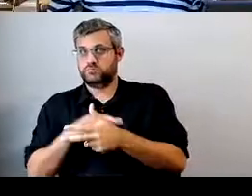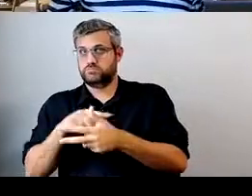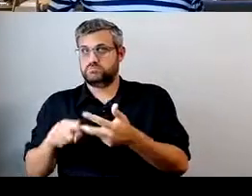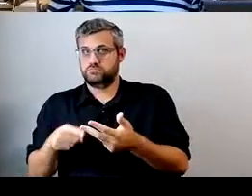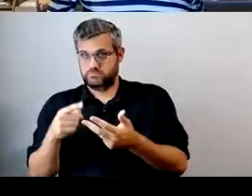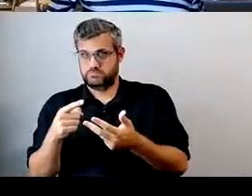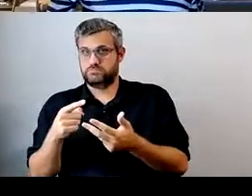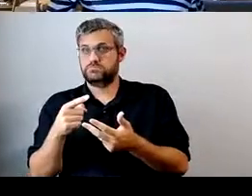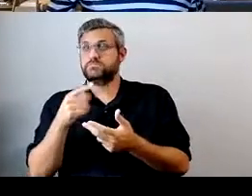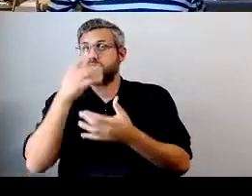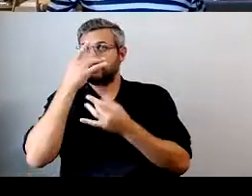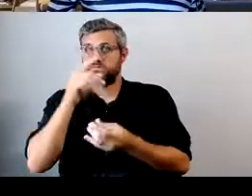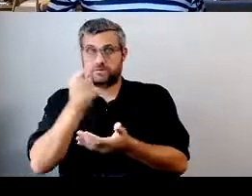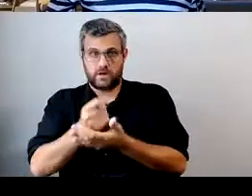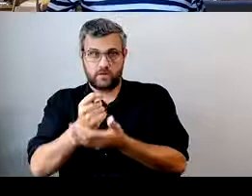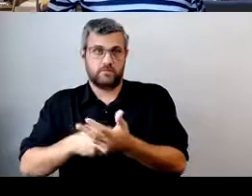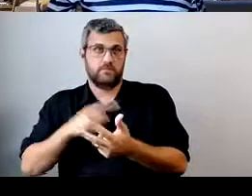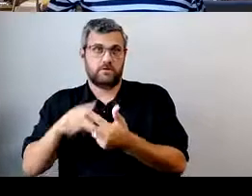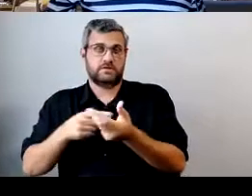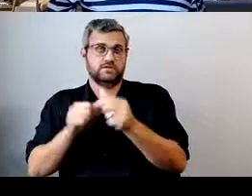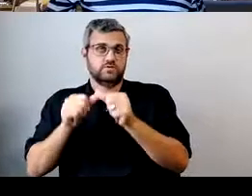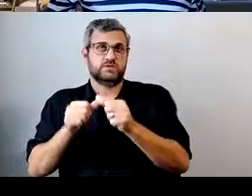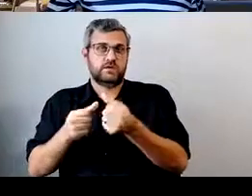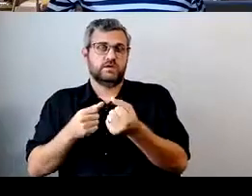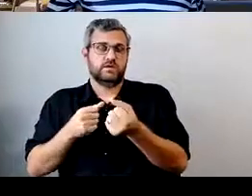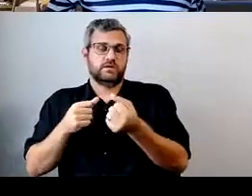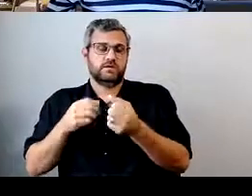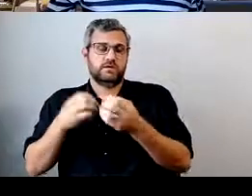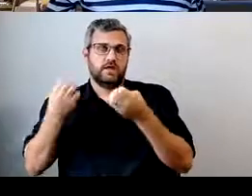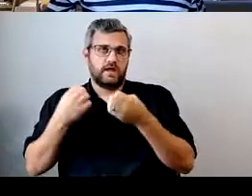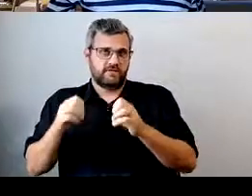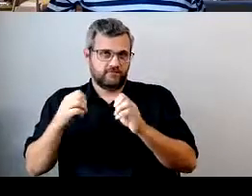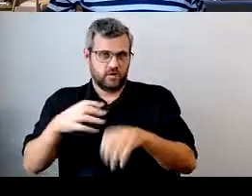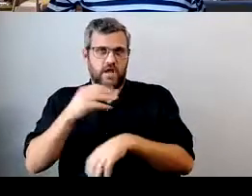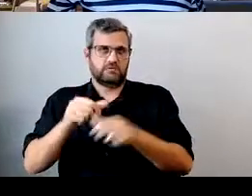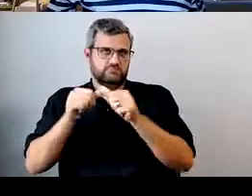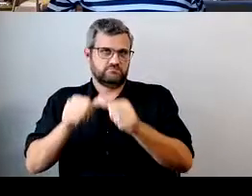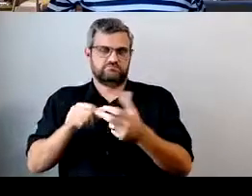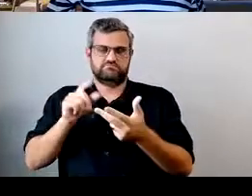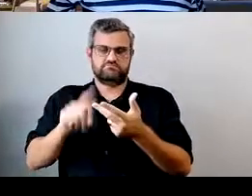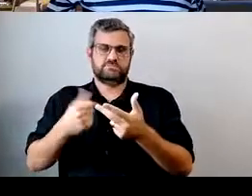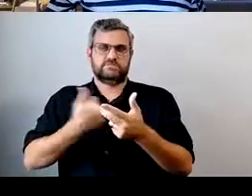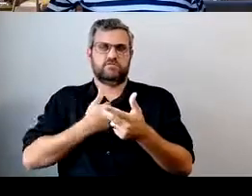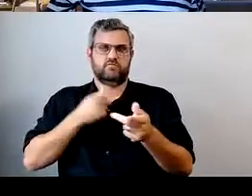in therapy, sustaining effort and persistence. And self-regulation. So we'll talk a little bit more about that.